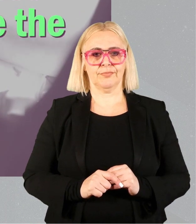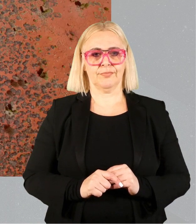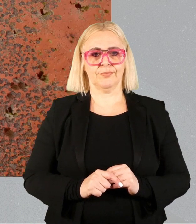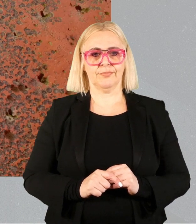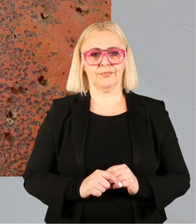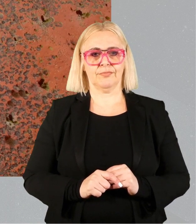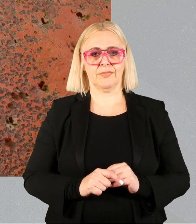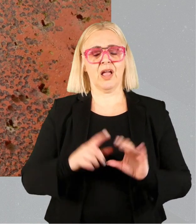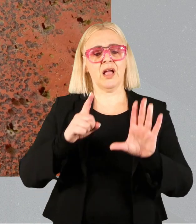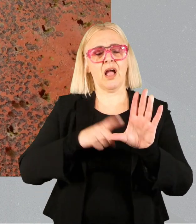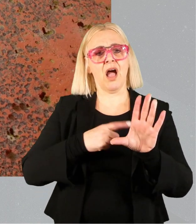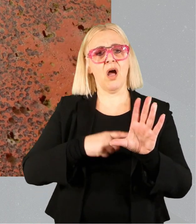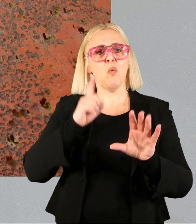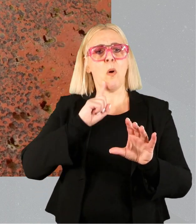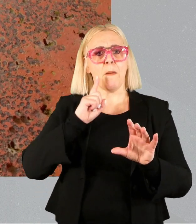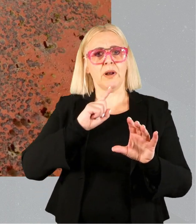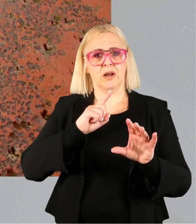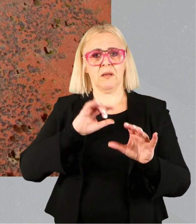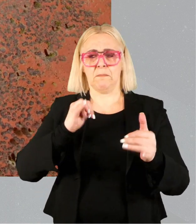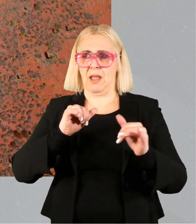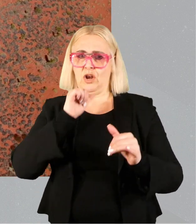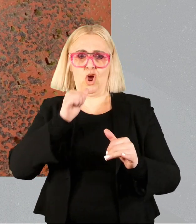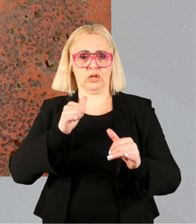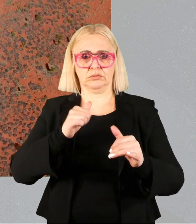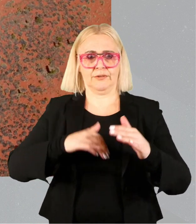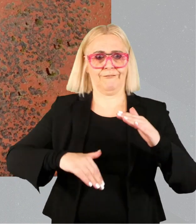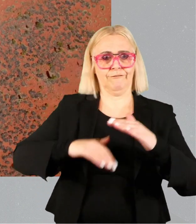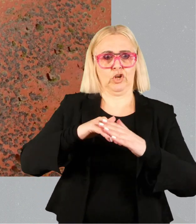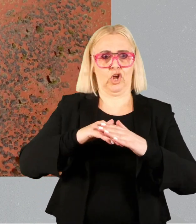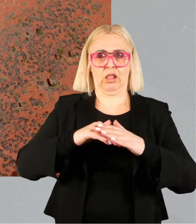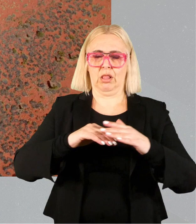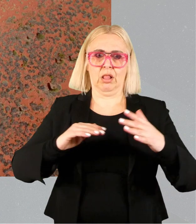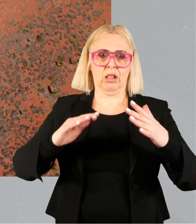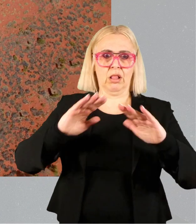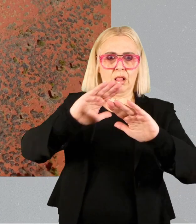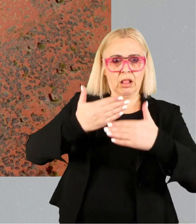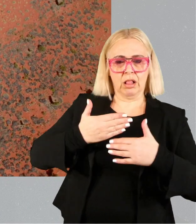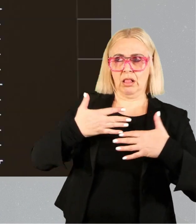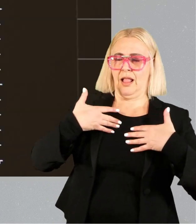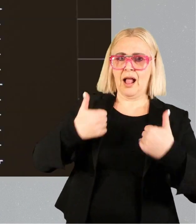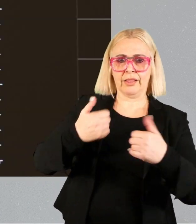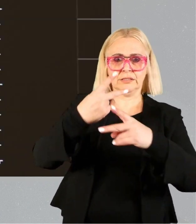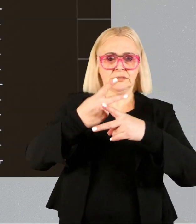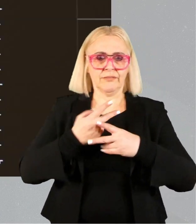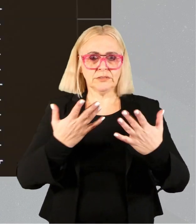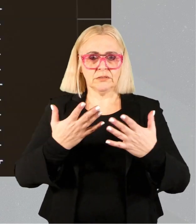A young woman might not have comprehensive primary health-care services, might not have a midwife in their community,